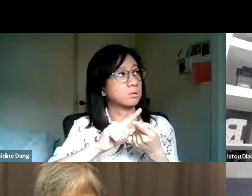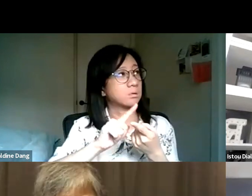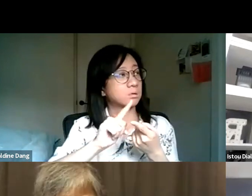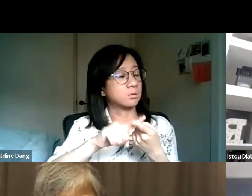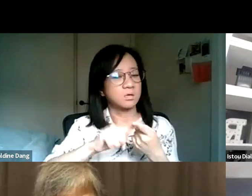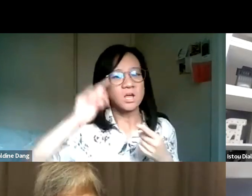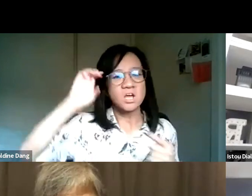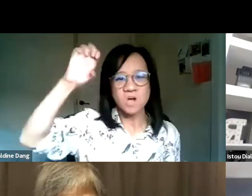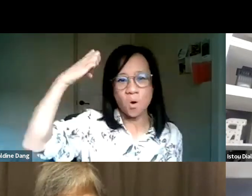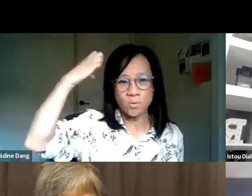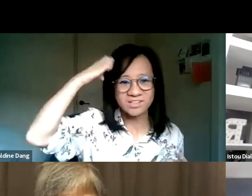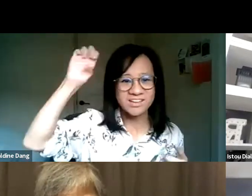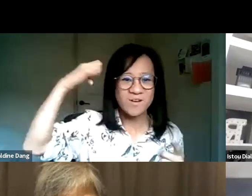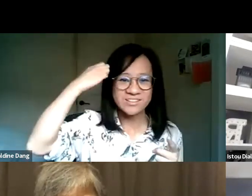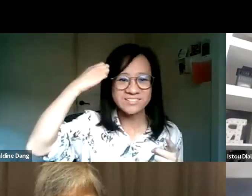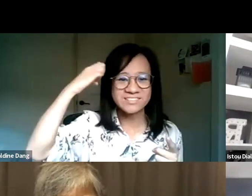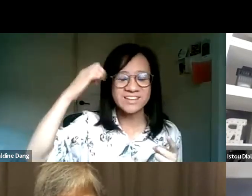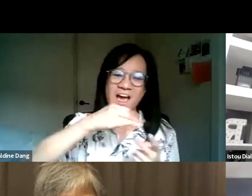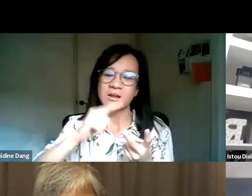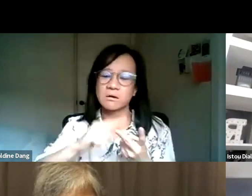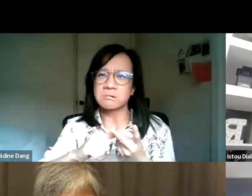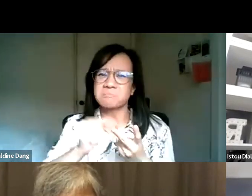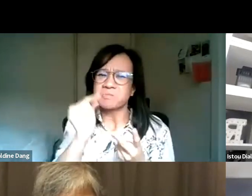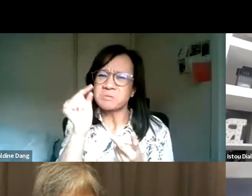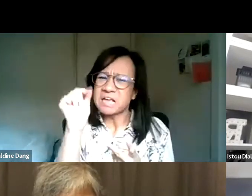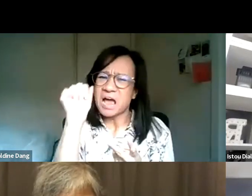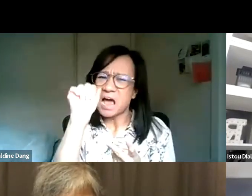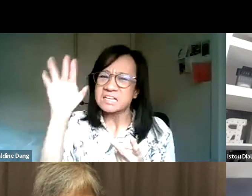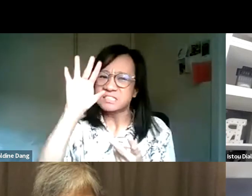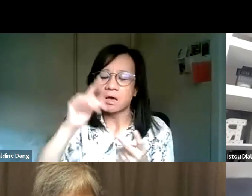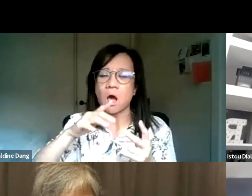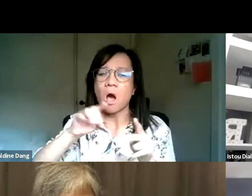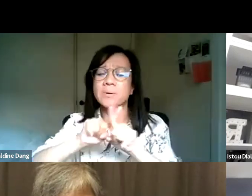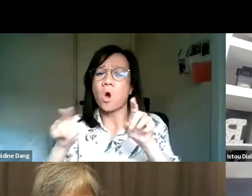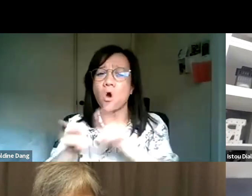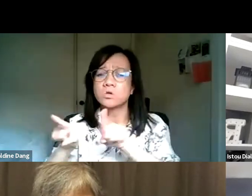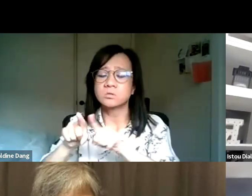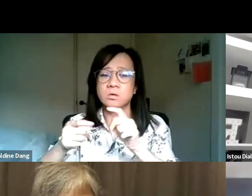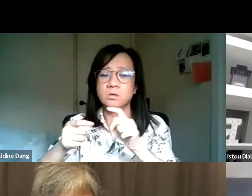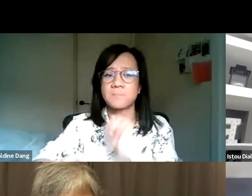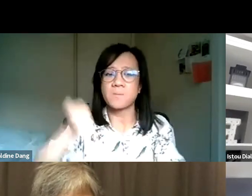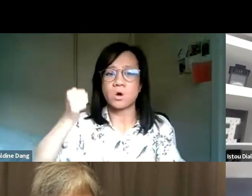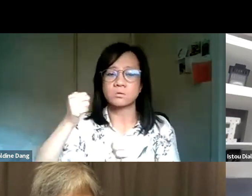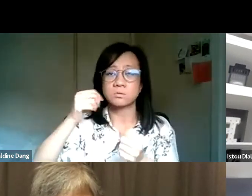Most of them lived in Europe. A few lived in Asia.